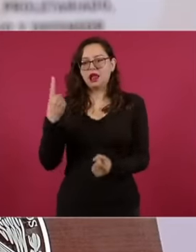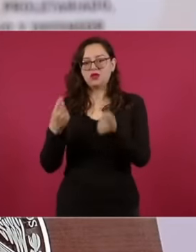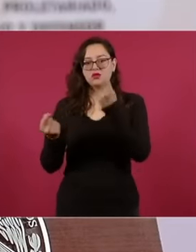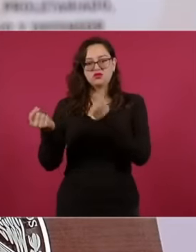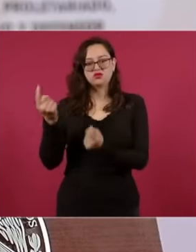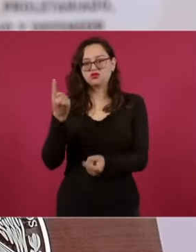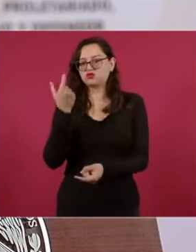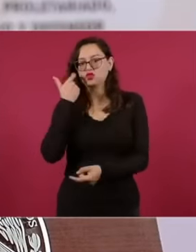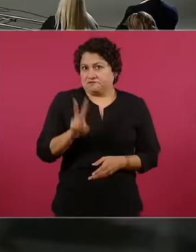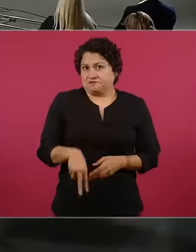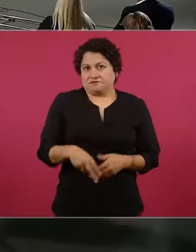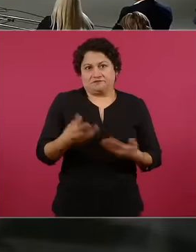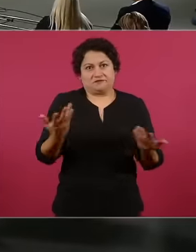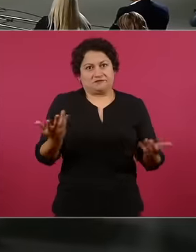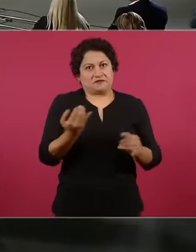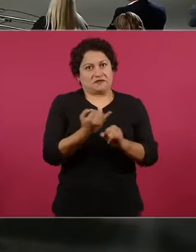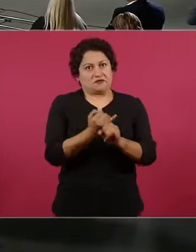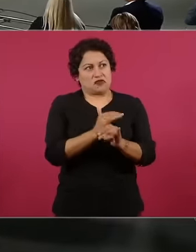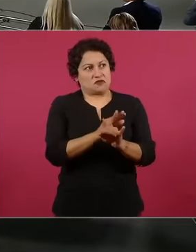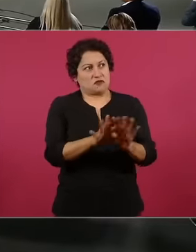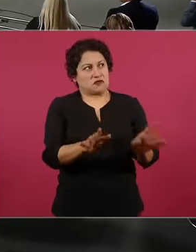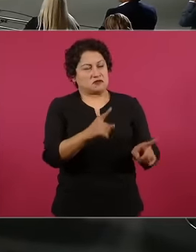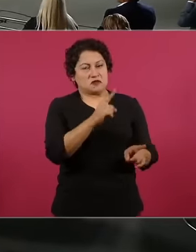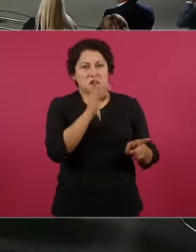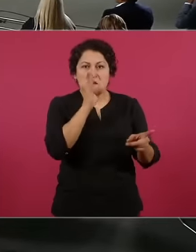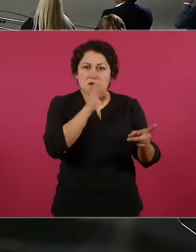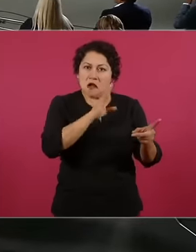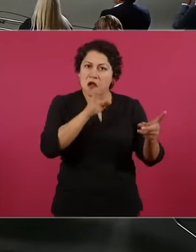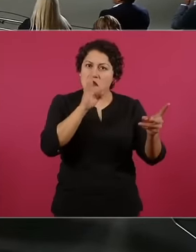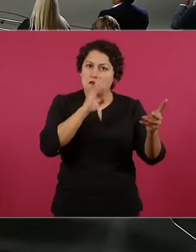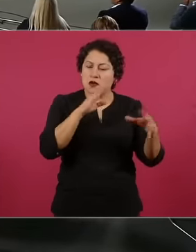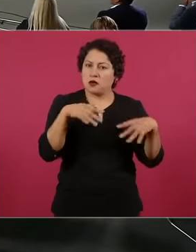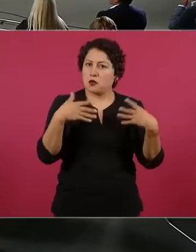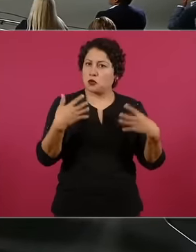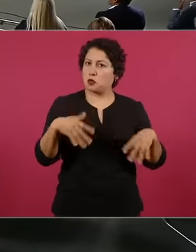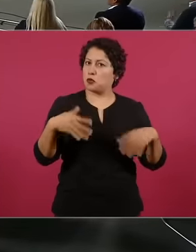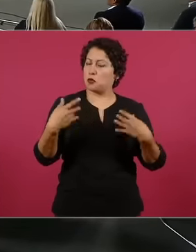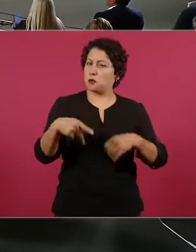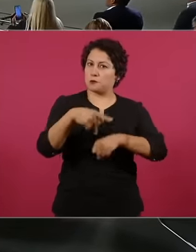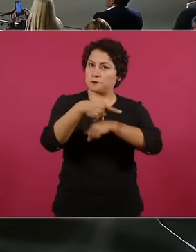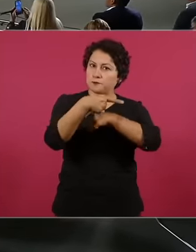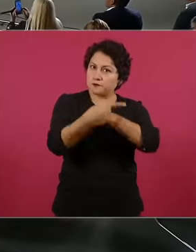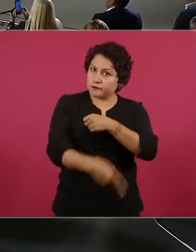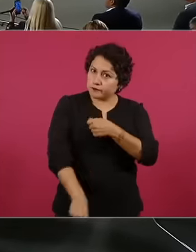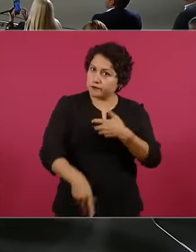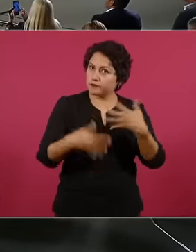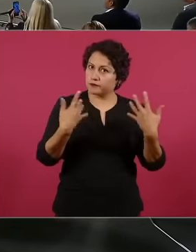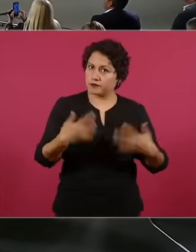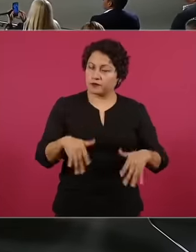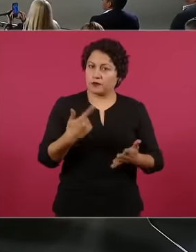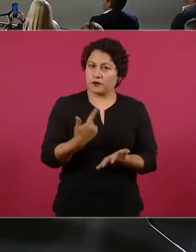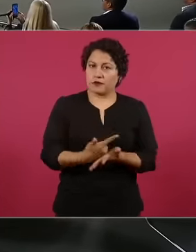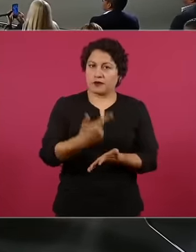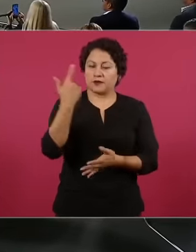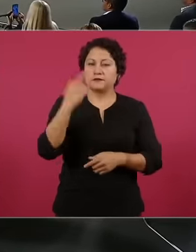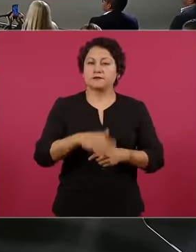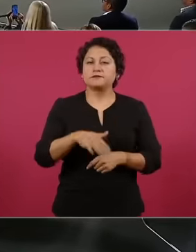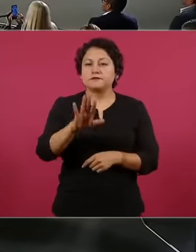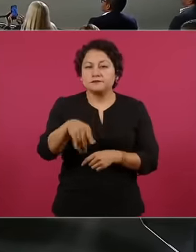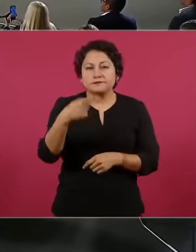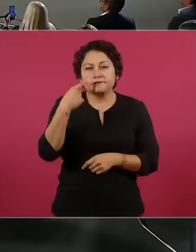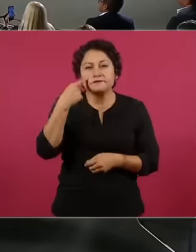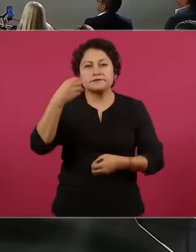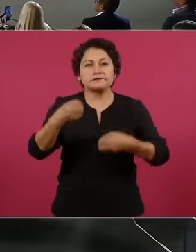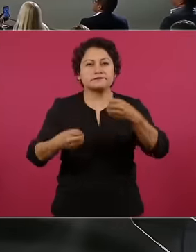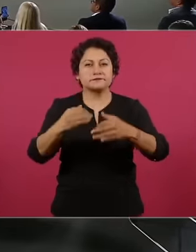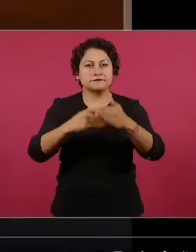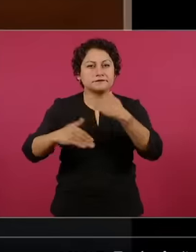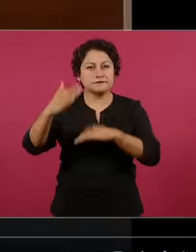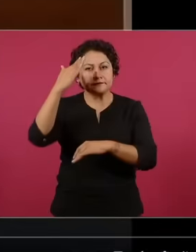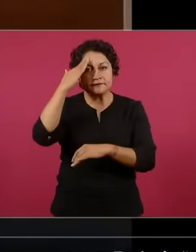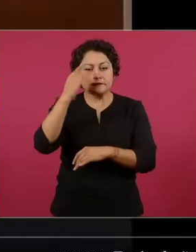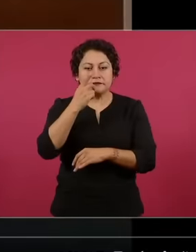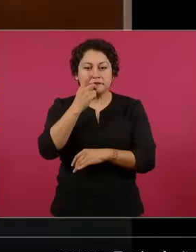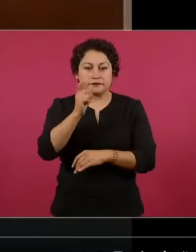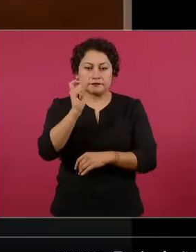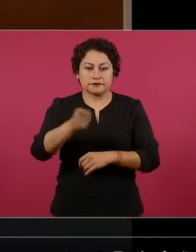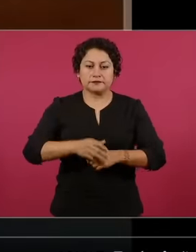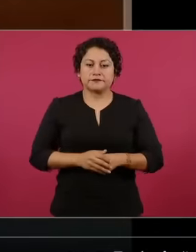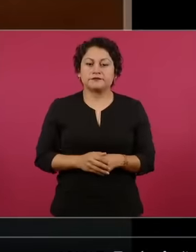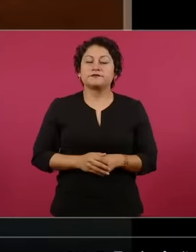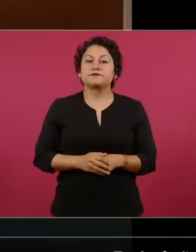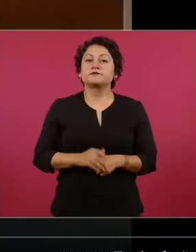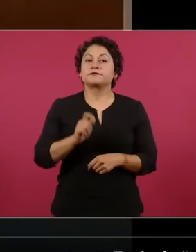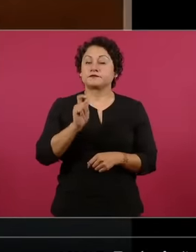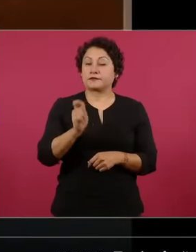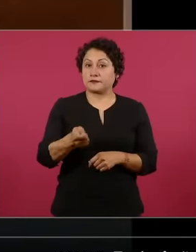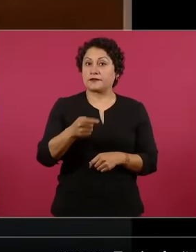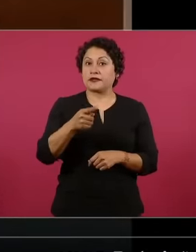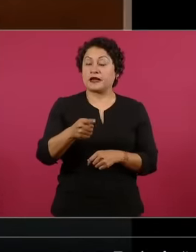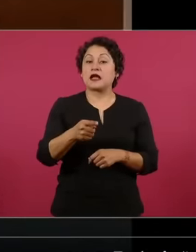, let's see what the minister said in the upper chamber. It is the specialized body competent to know